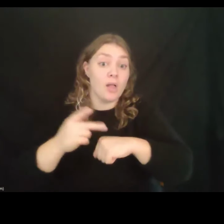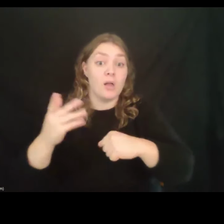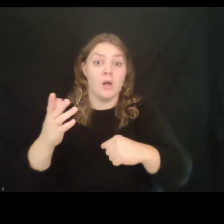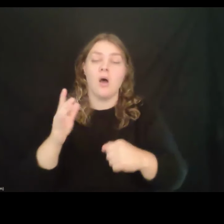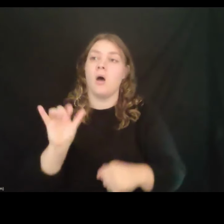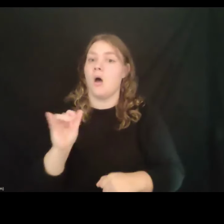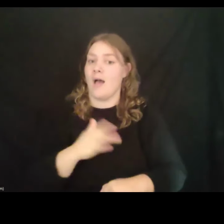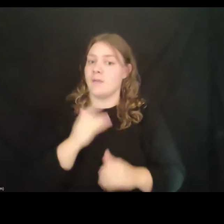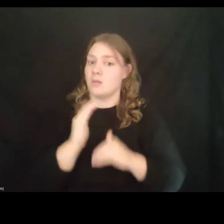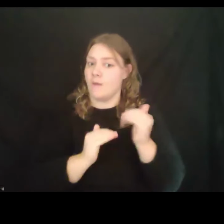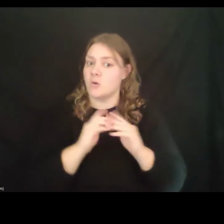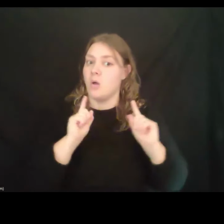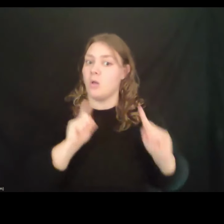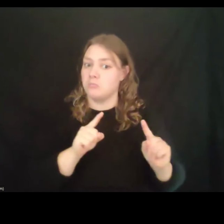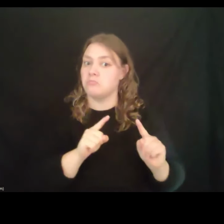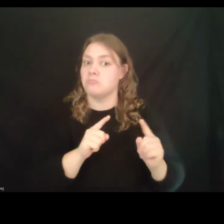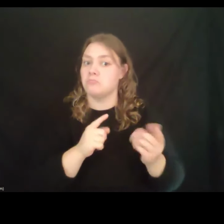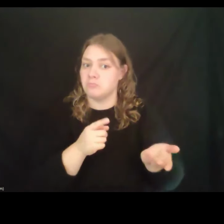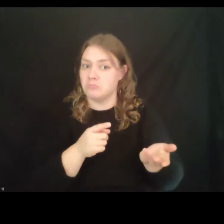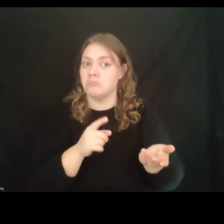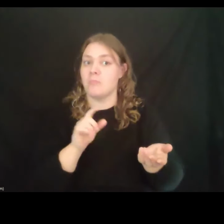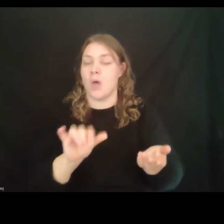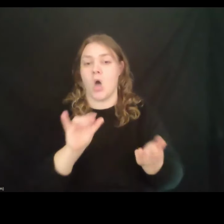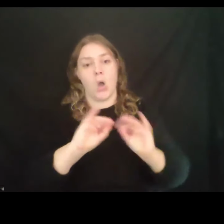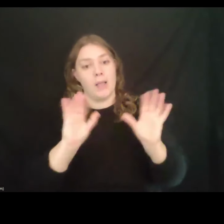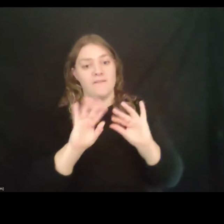thought you know it really clarified for me what it was all about and that you weren't going to